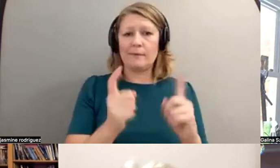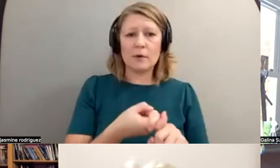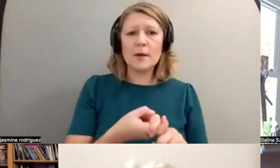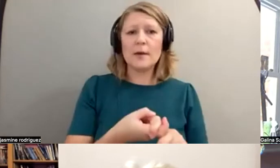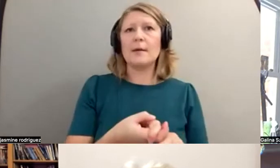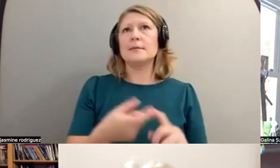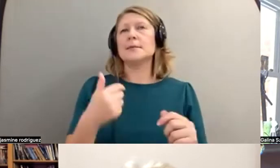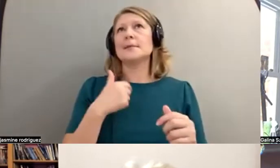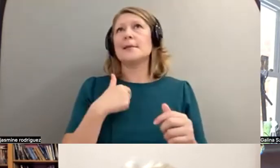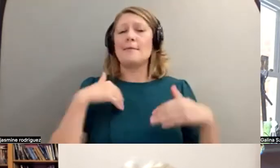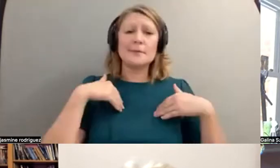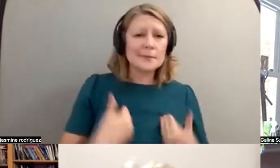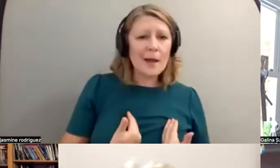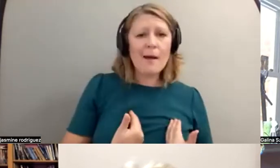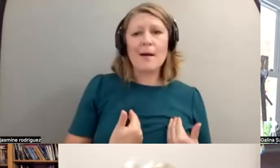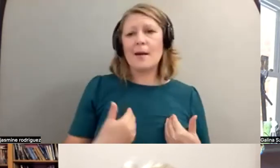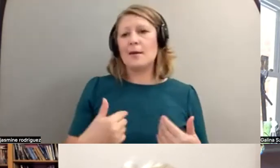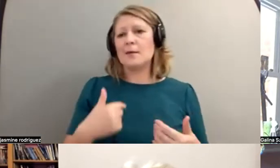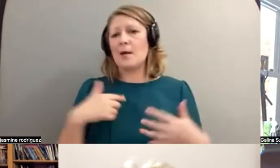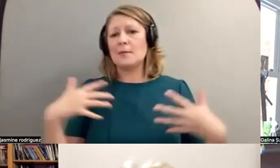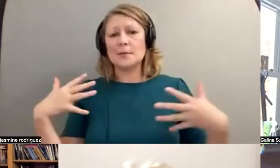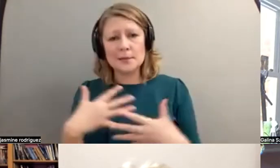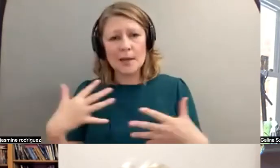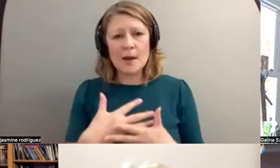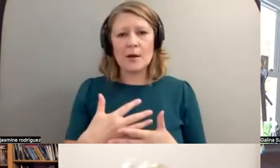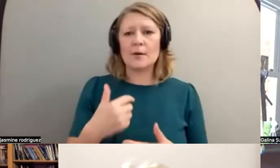I didn't know how people perceived me, and I didn't understand them,